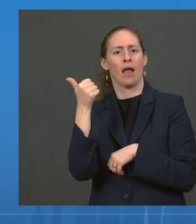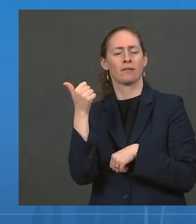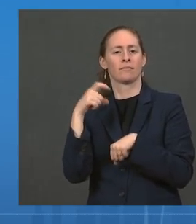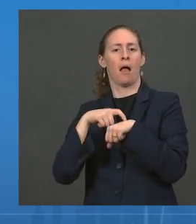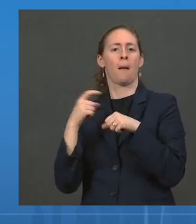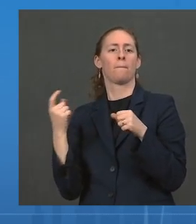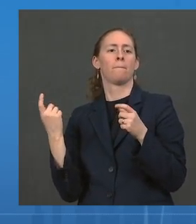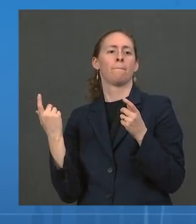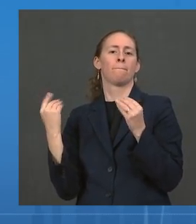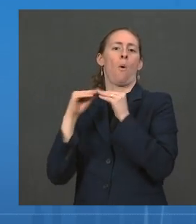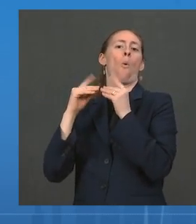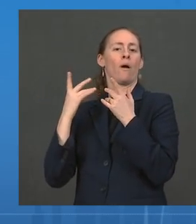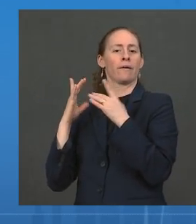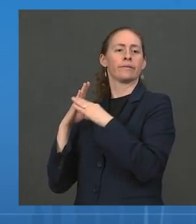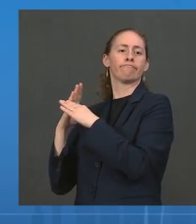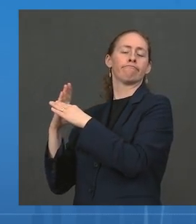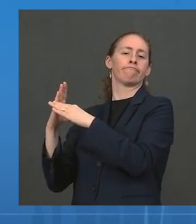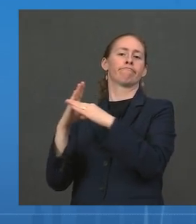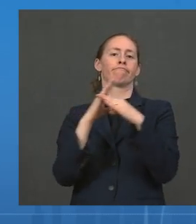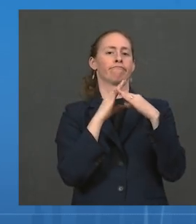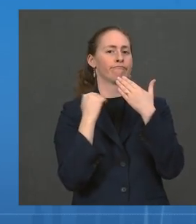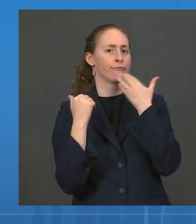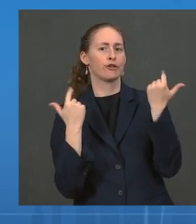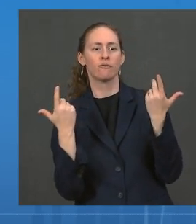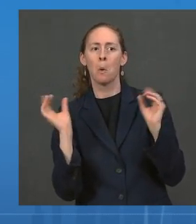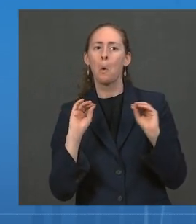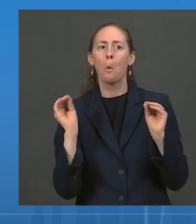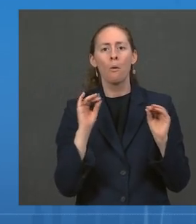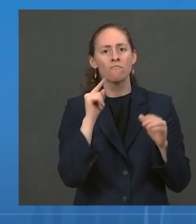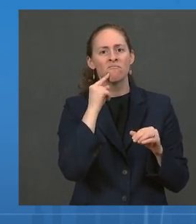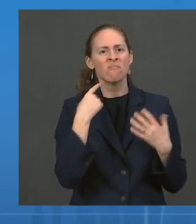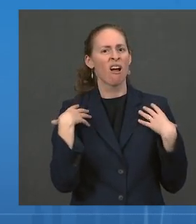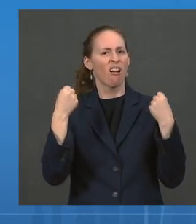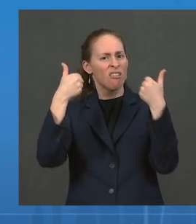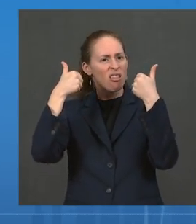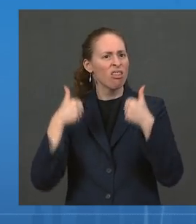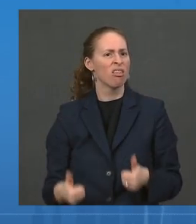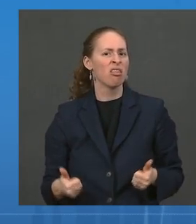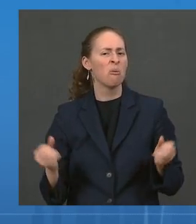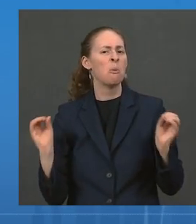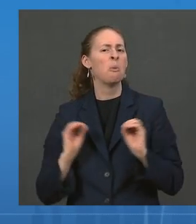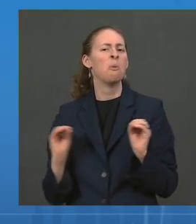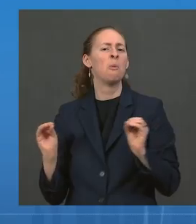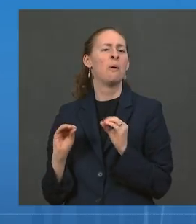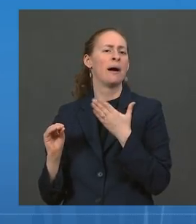And we expect that same kind of extremely robust coverage for our younger group as well.